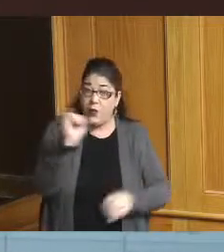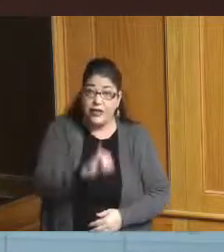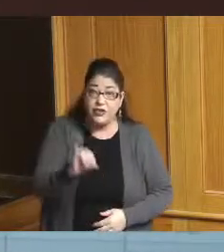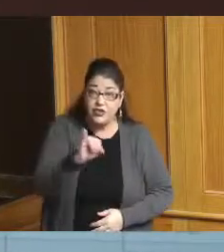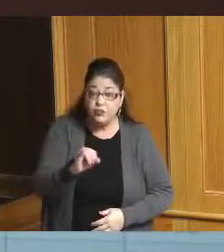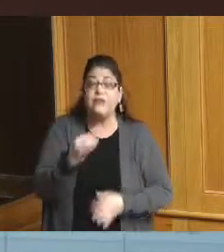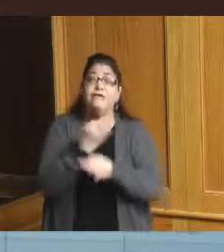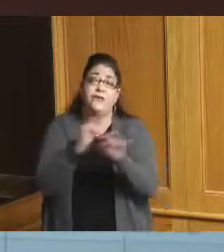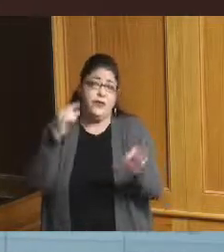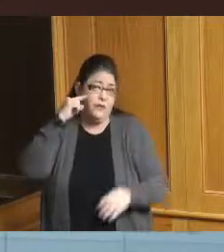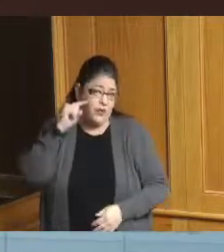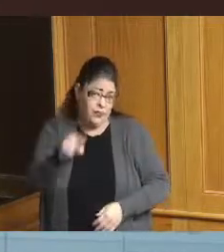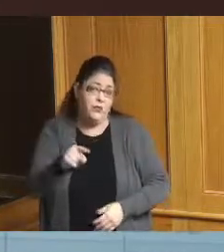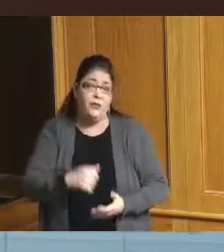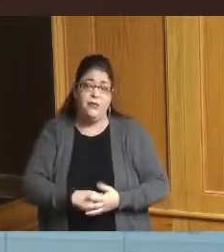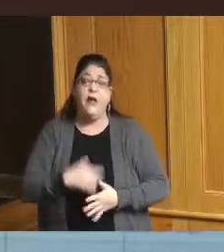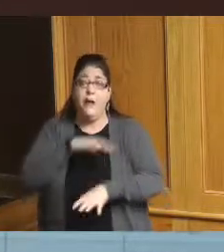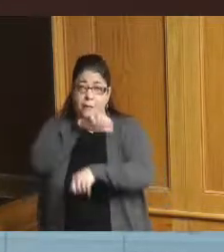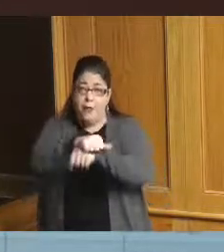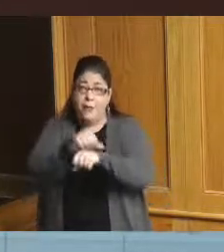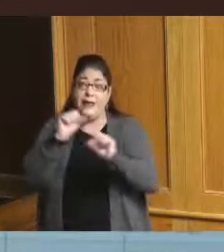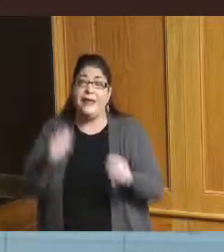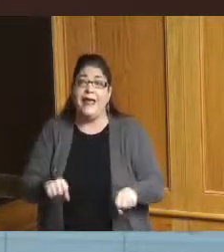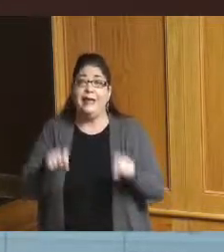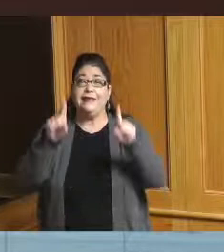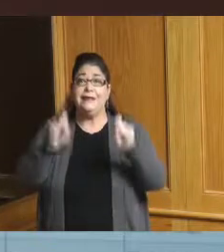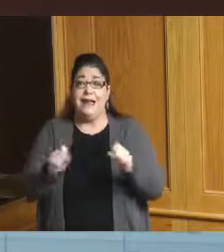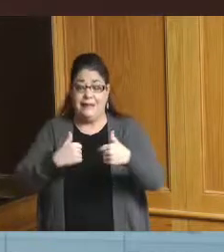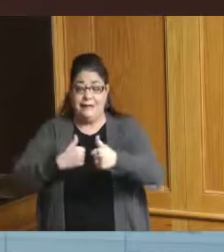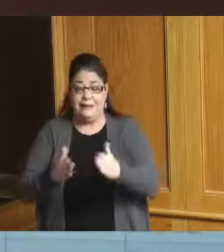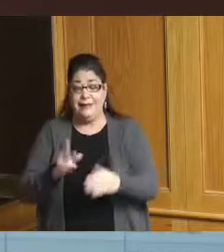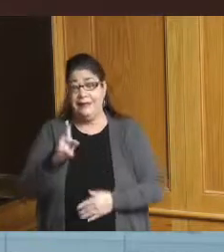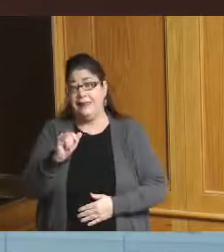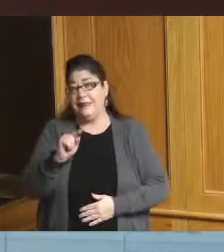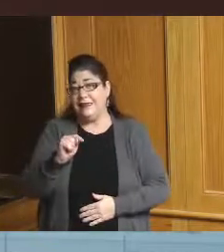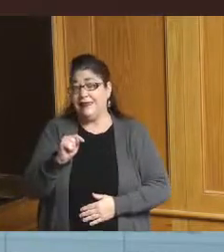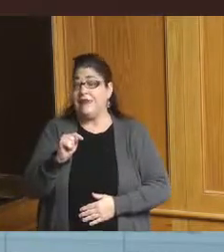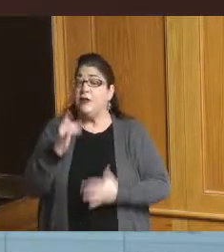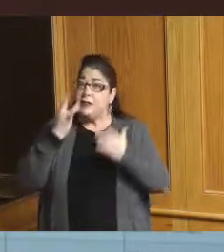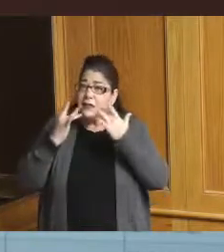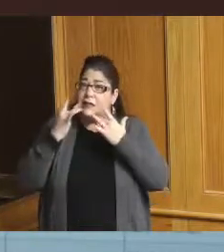are appointments available test kits are still a little difficult to find I have not started seeing